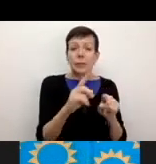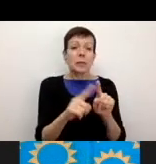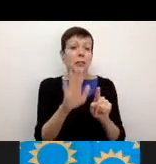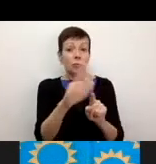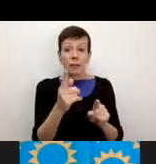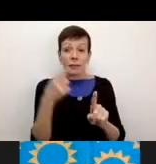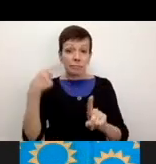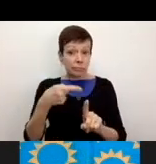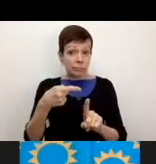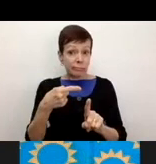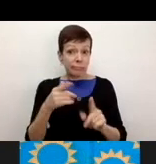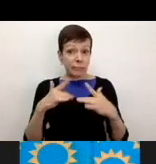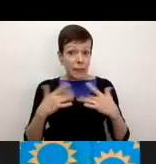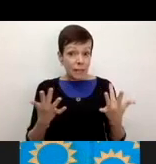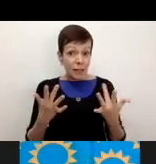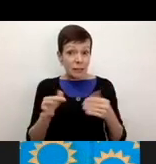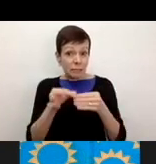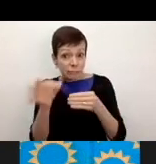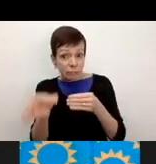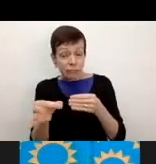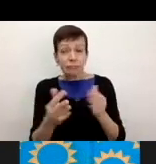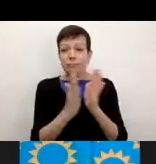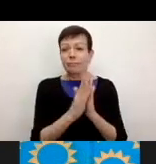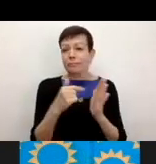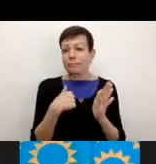And we can chat about that. That's great. Thank you very much.